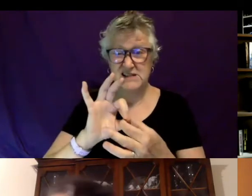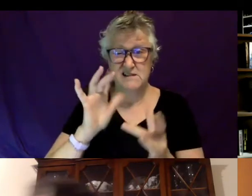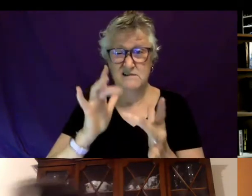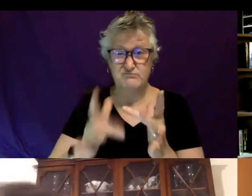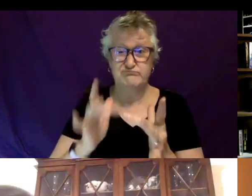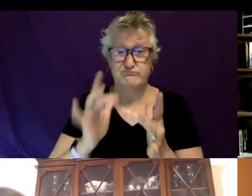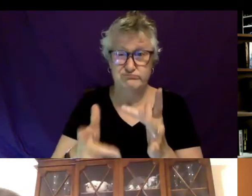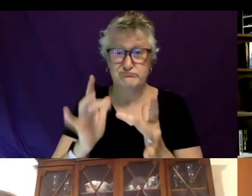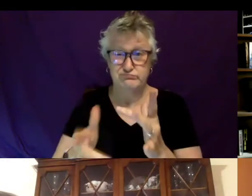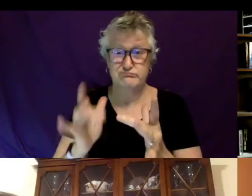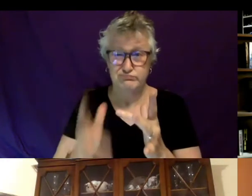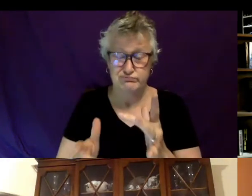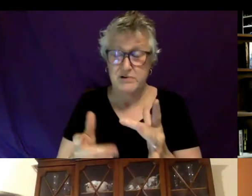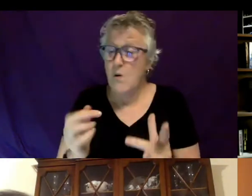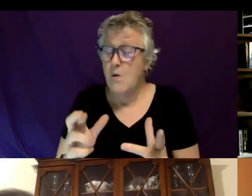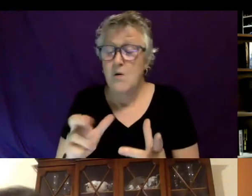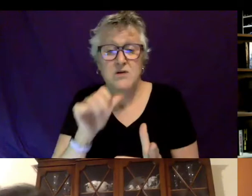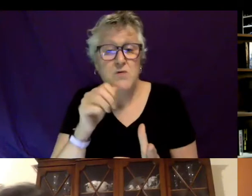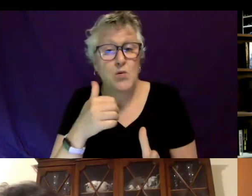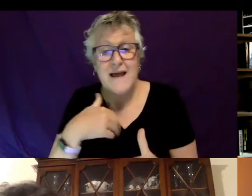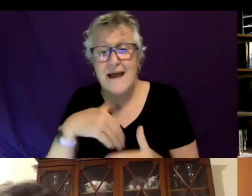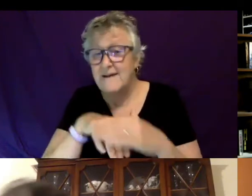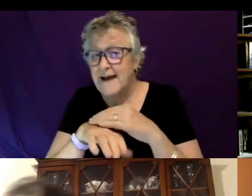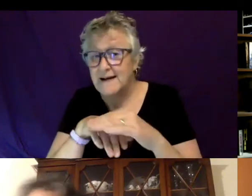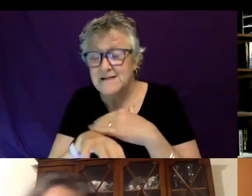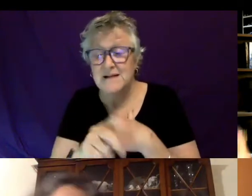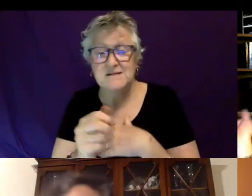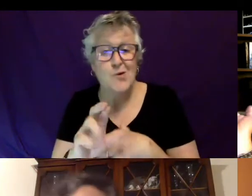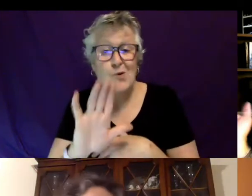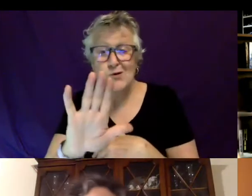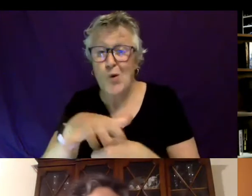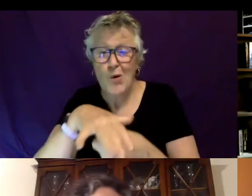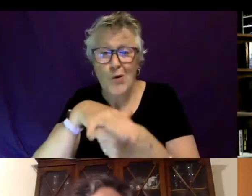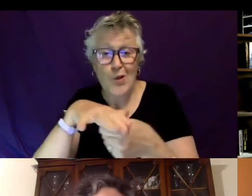Or you're in a place where the local library is far far away,